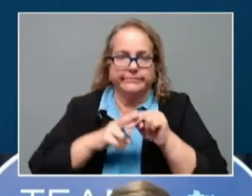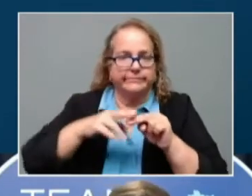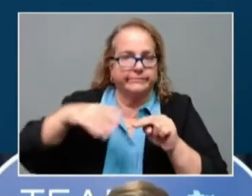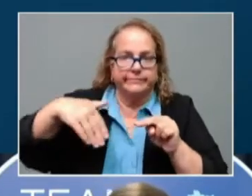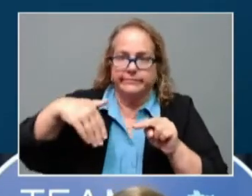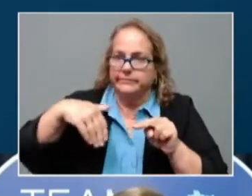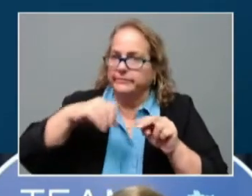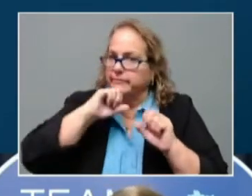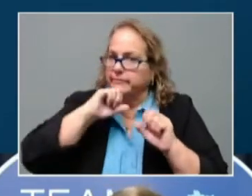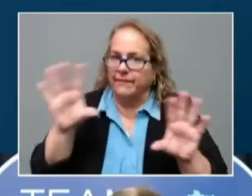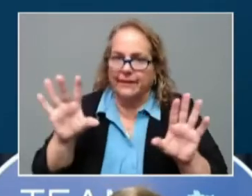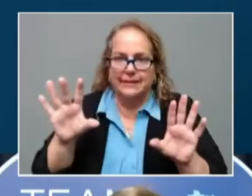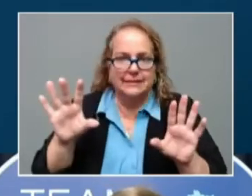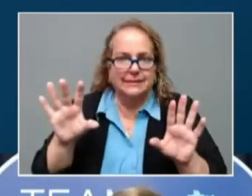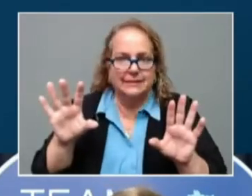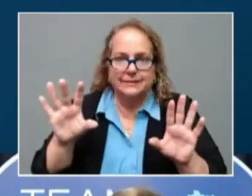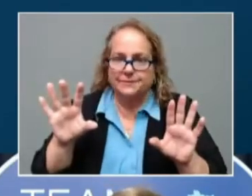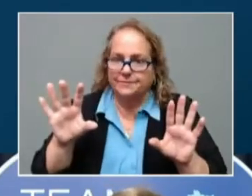This is the area where, um,